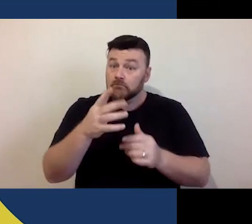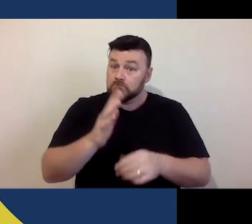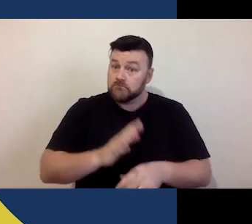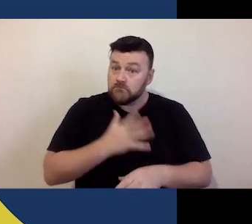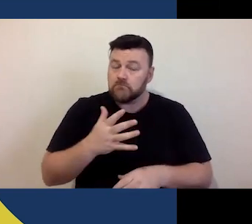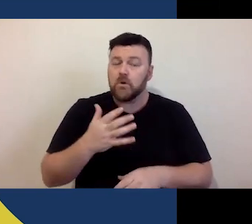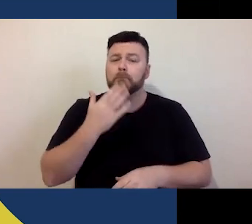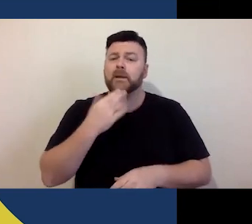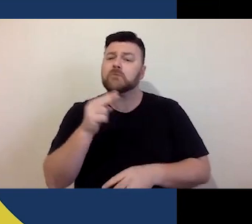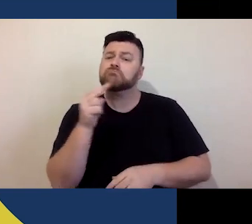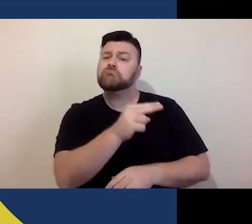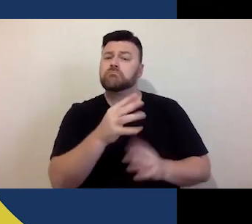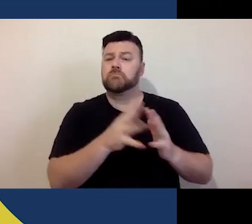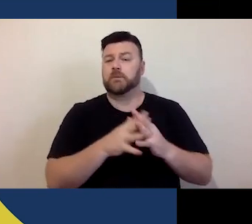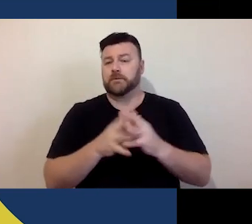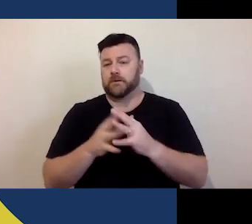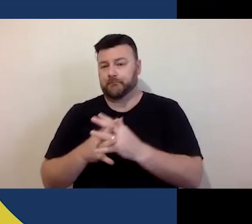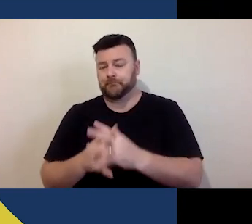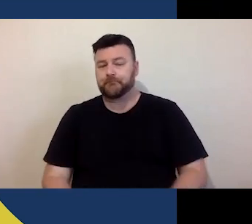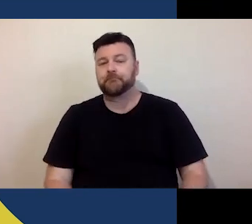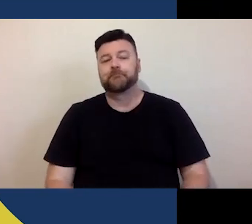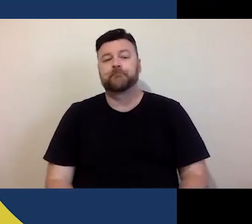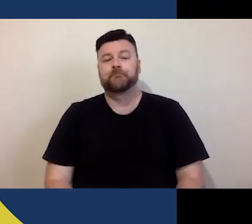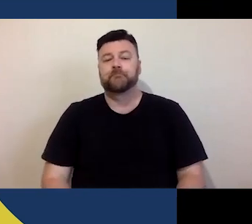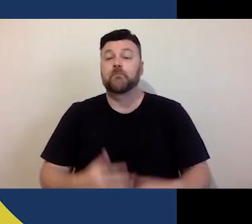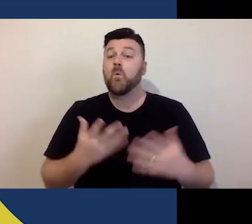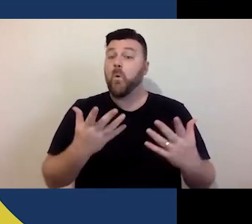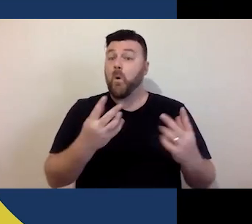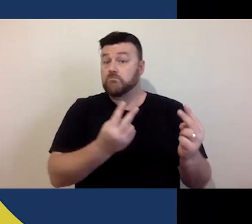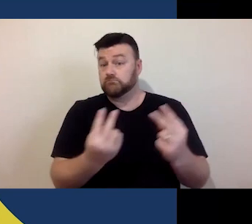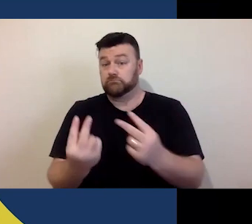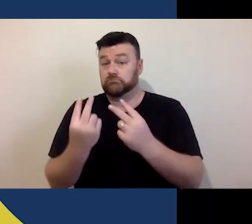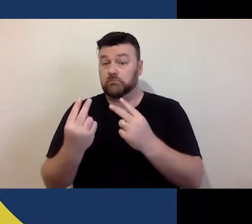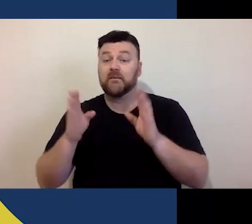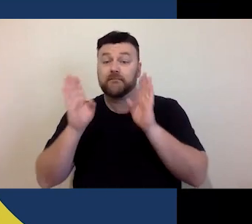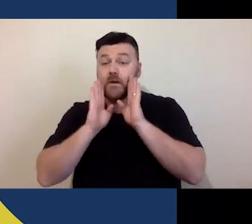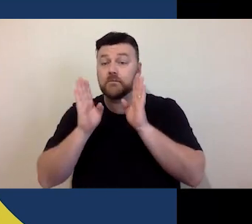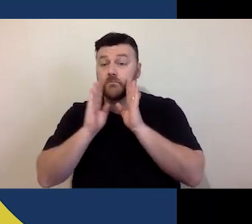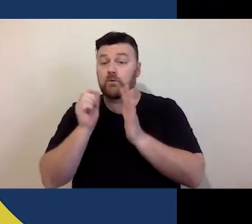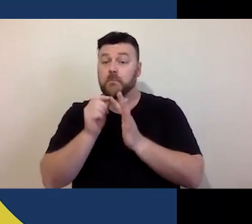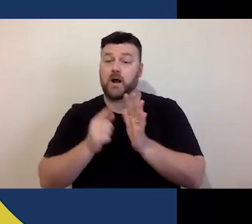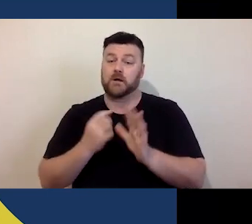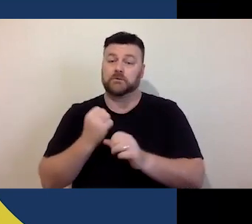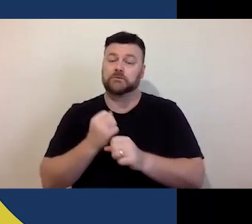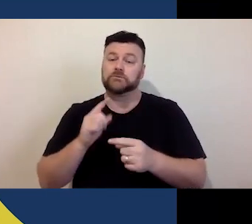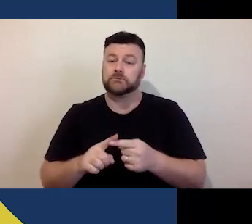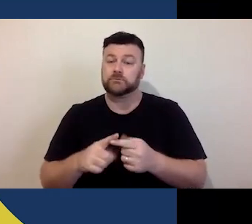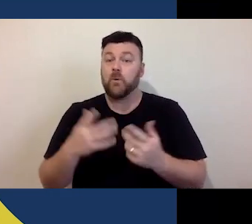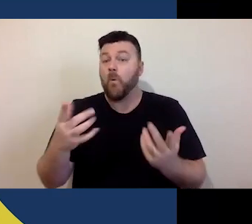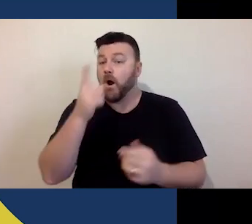to have a look at our website, or go to our Facebook page and send an email to us.